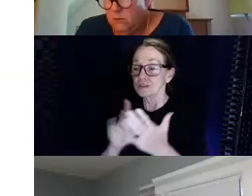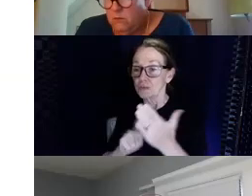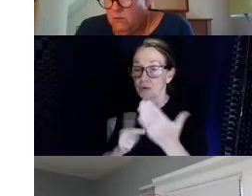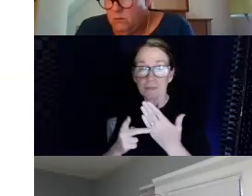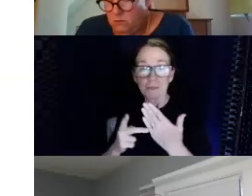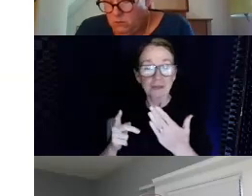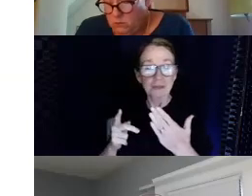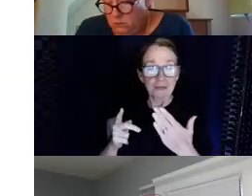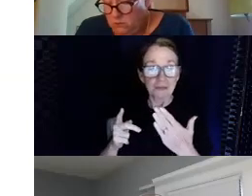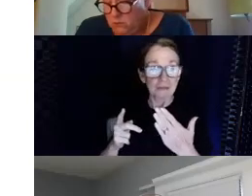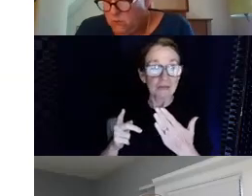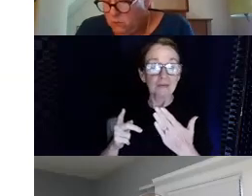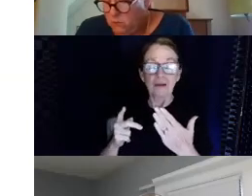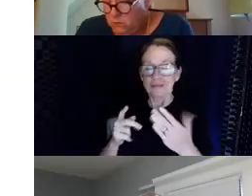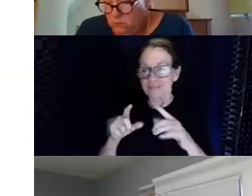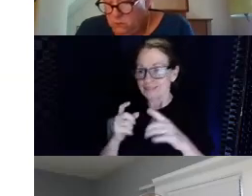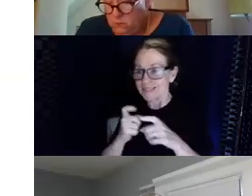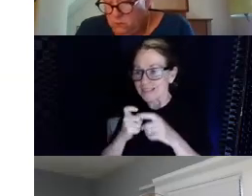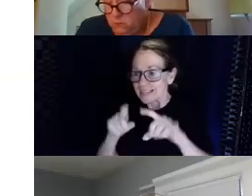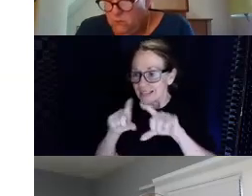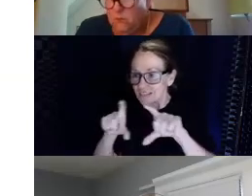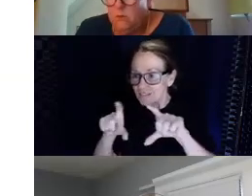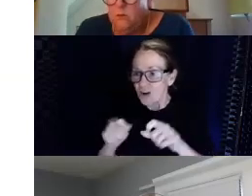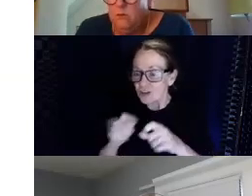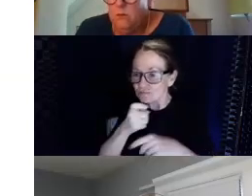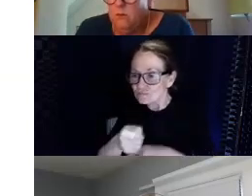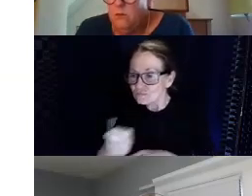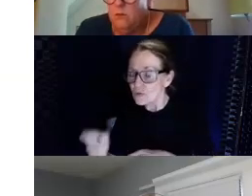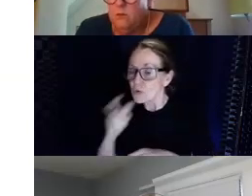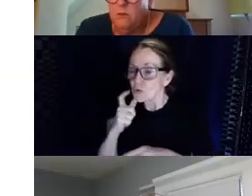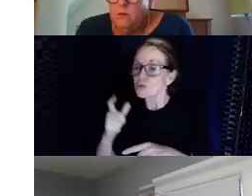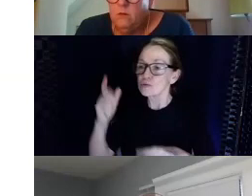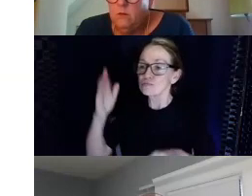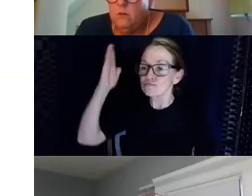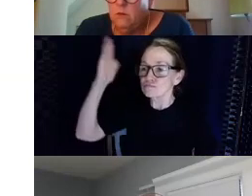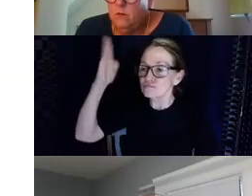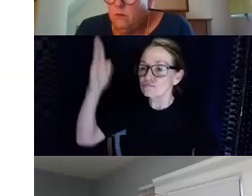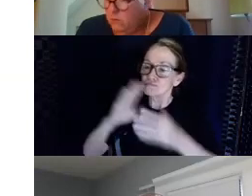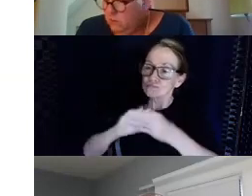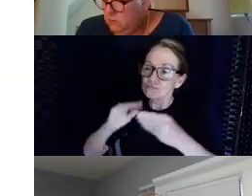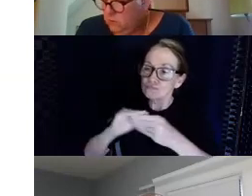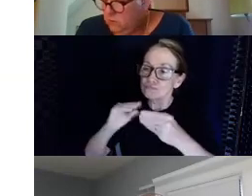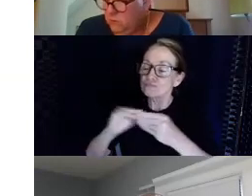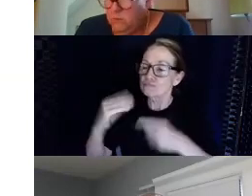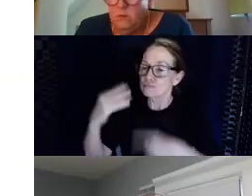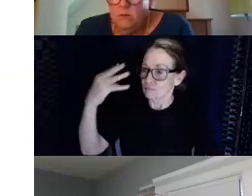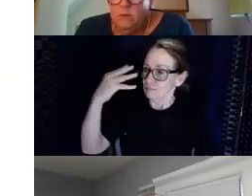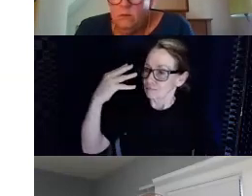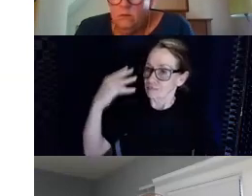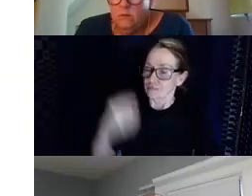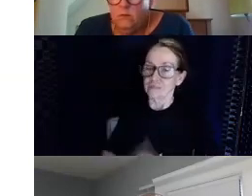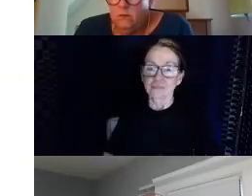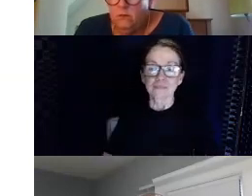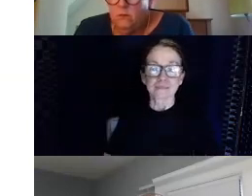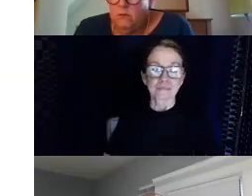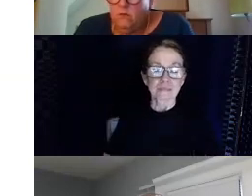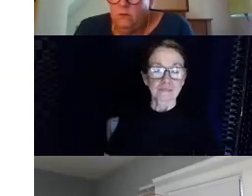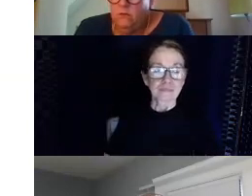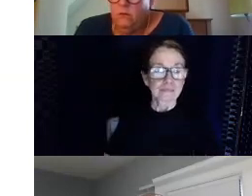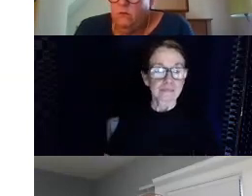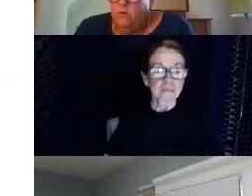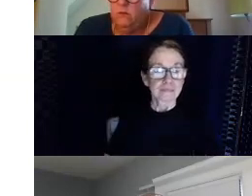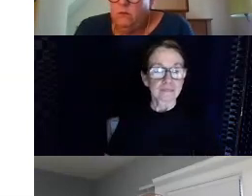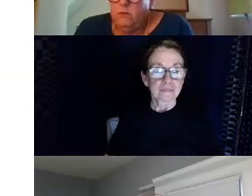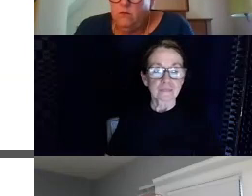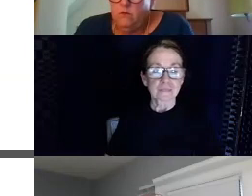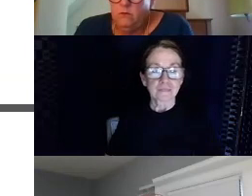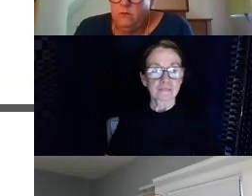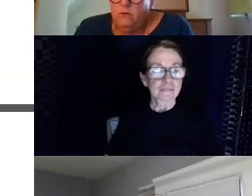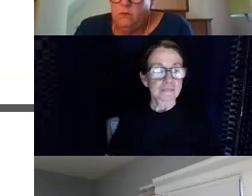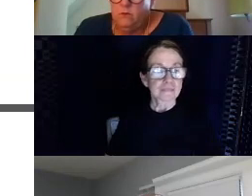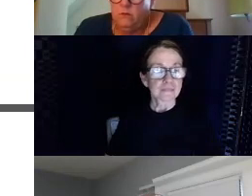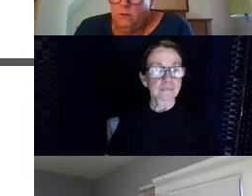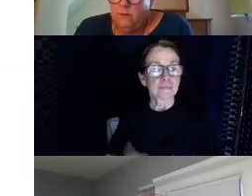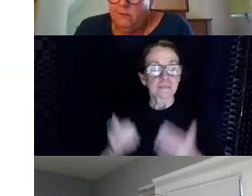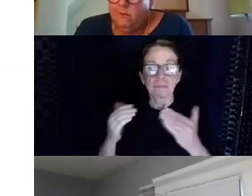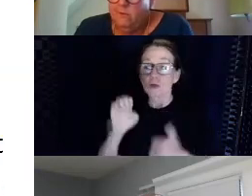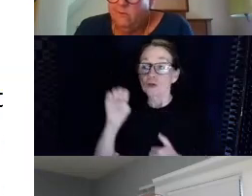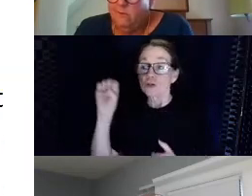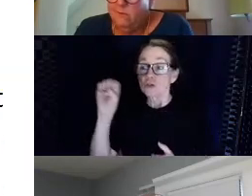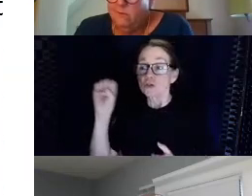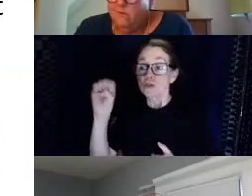AND THEN THE NEXT PART IS WHEN ALEX PRESENTED ABOUT THE COMMUNITY OUTREACH PROGRAM.